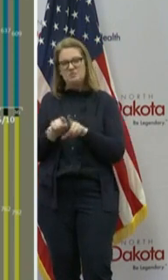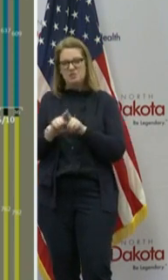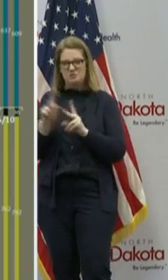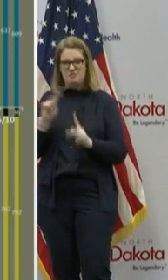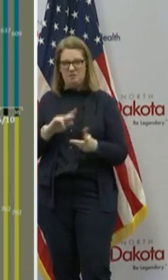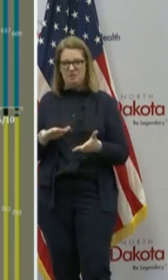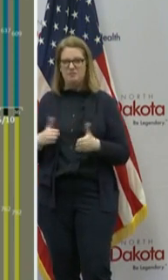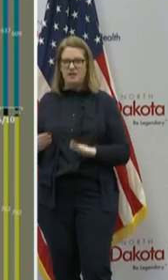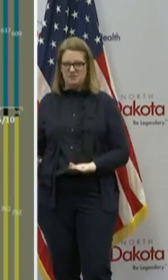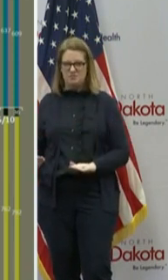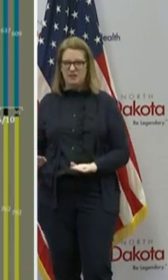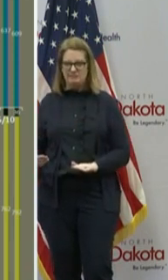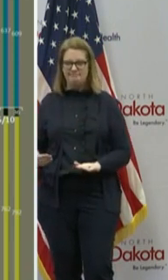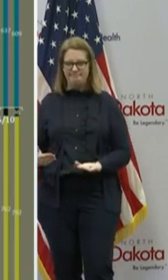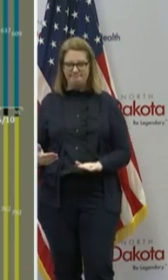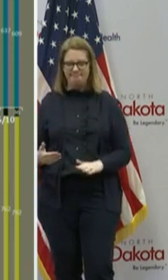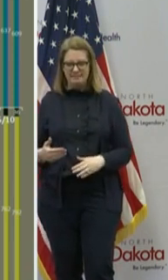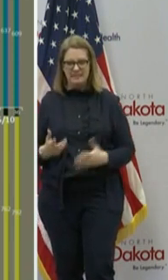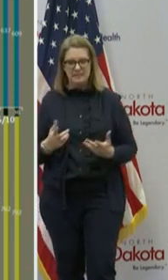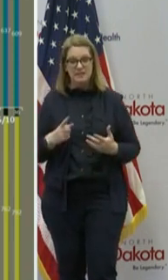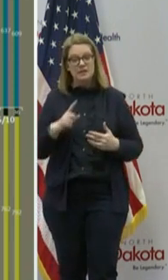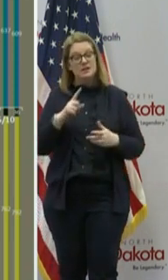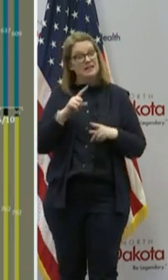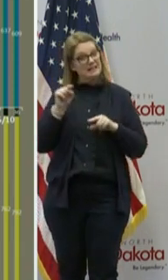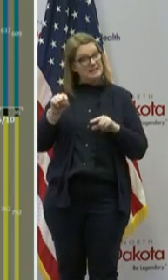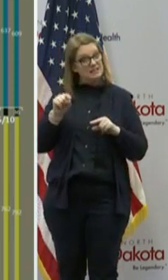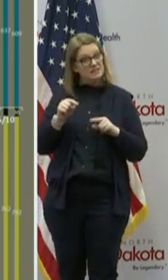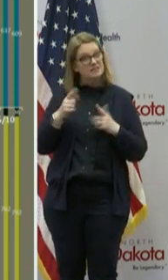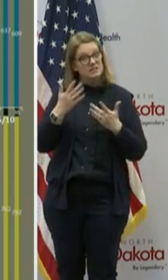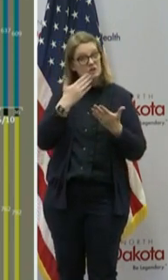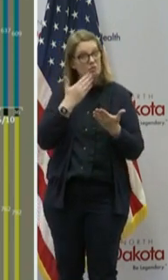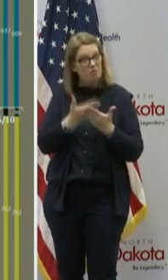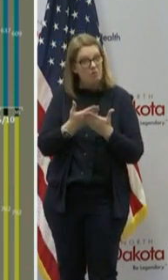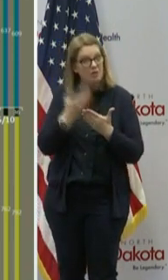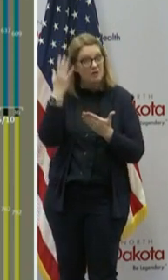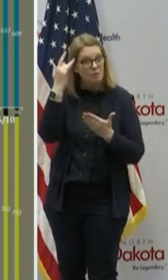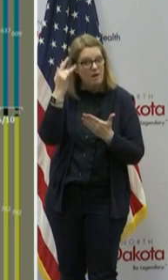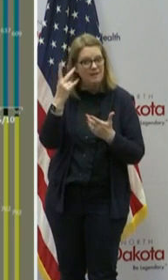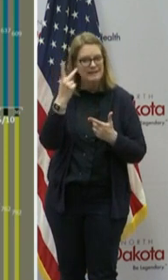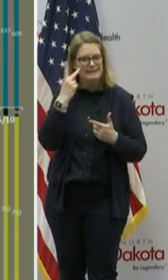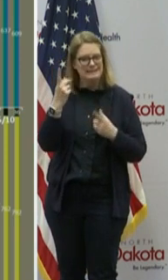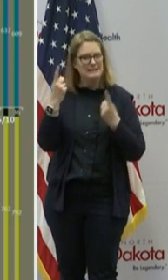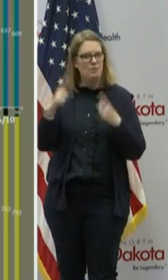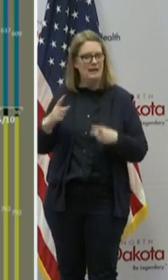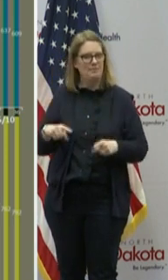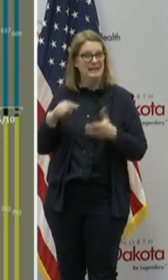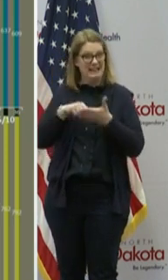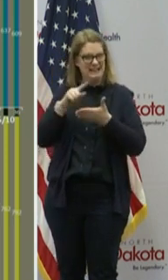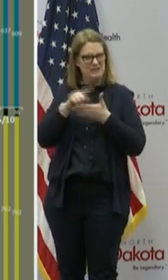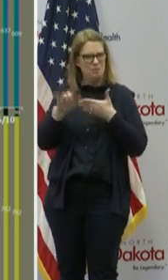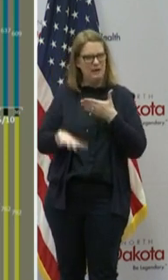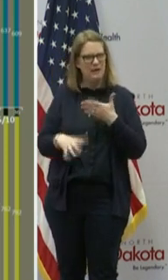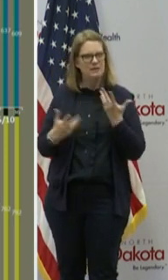CHART WHERE WE SHOW POSITIVES NETTED OUT AGAINST RECOVERIES AND PEOPLE WHO HAVE PASSED AWAY,